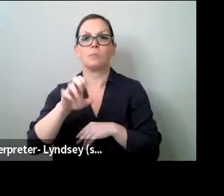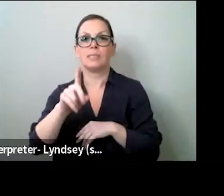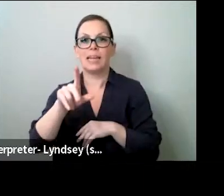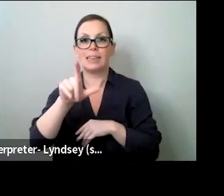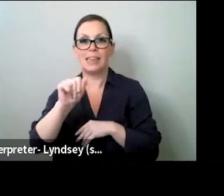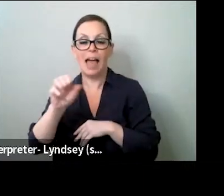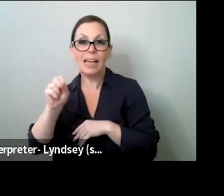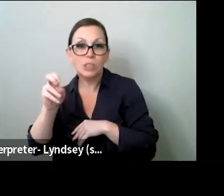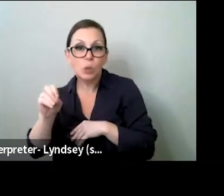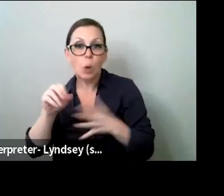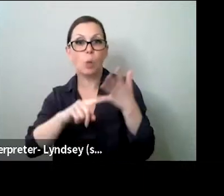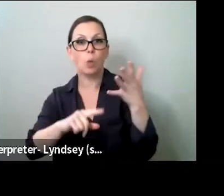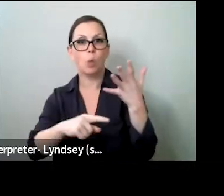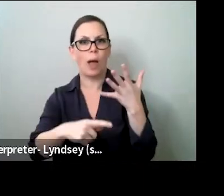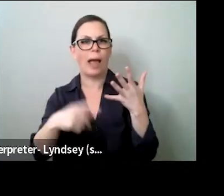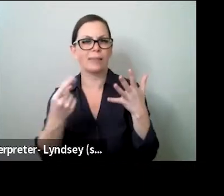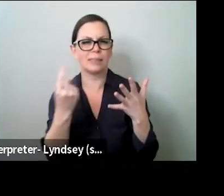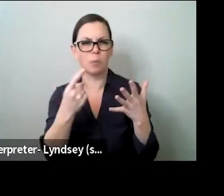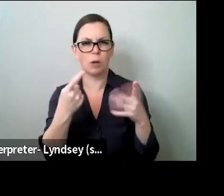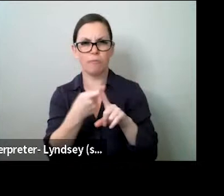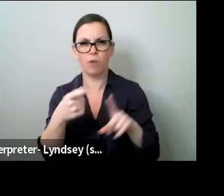and Linda Lowy from "Inventing Anna."